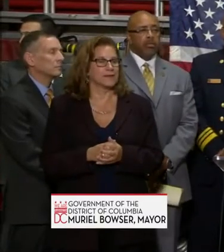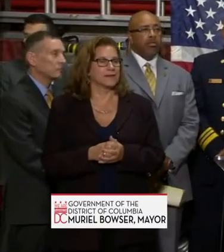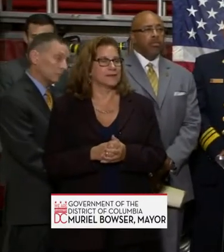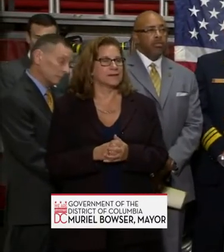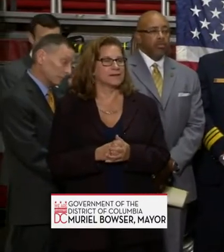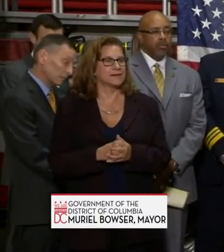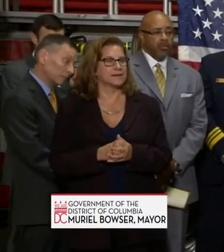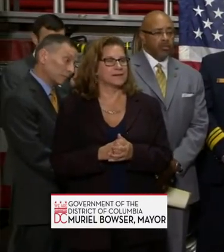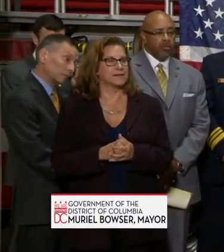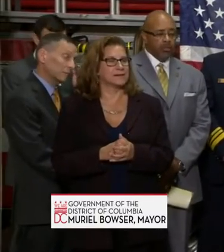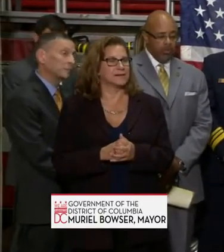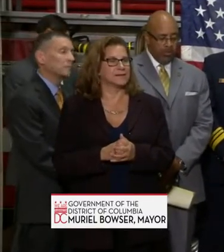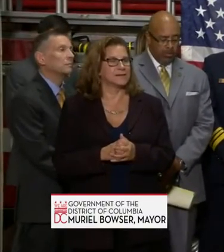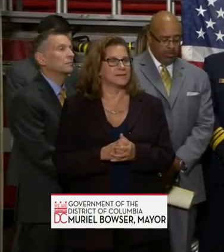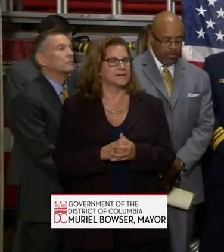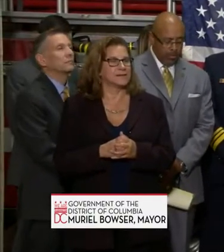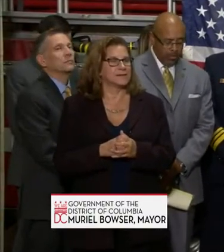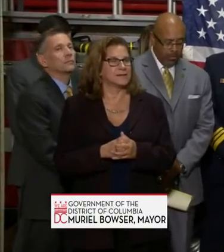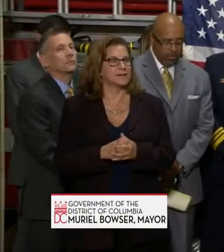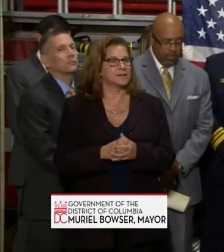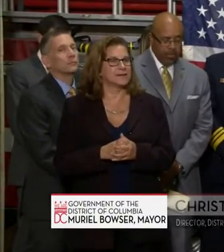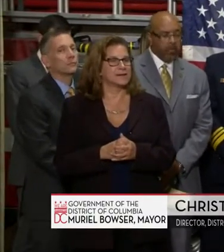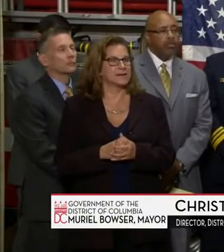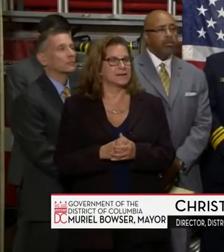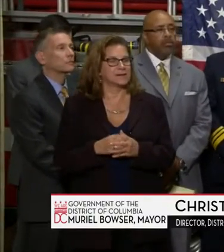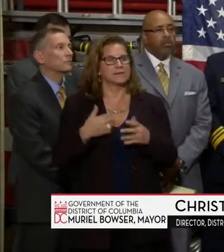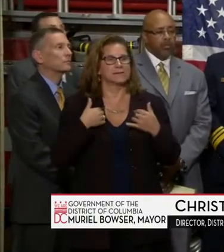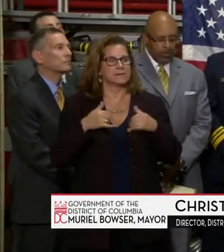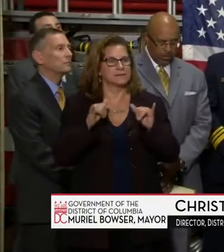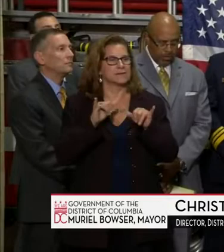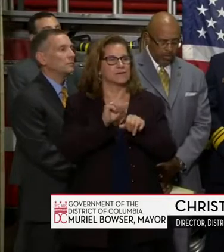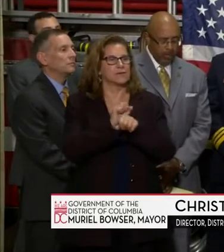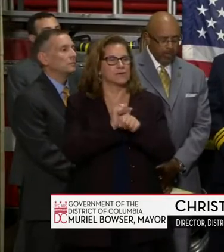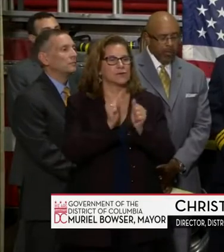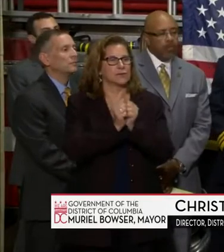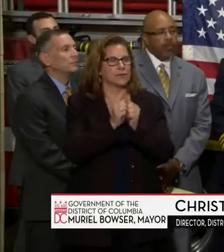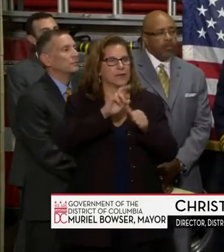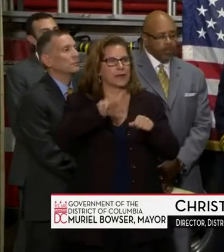SERVICE ON THE 17TH STREET LEVY. WE ARE CLOSELY MONITORING THE